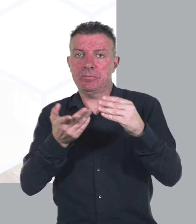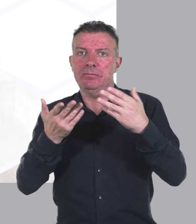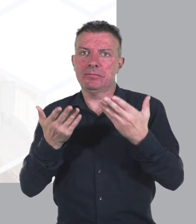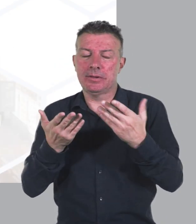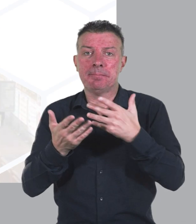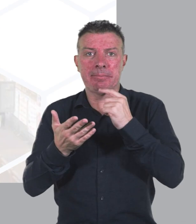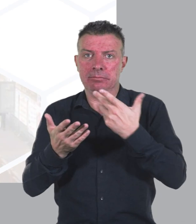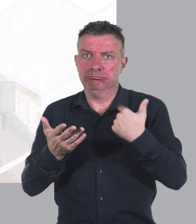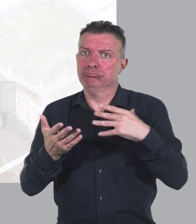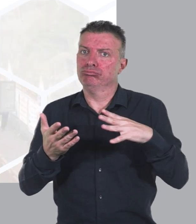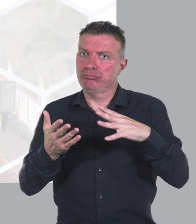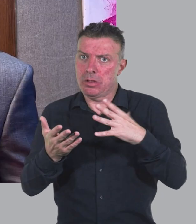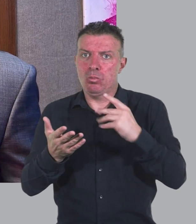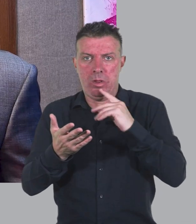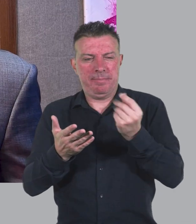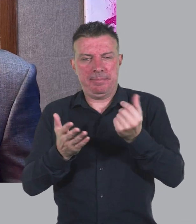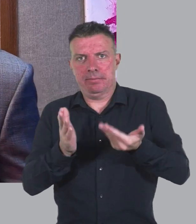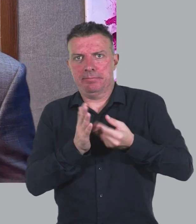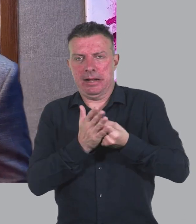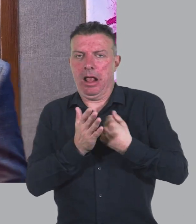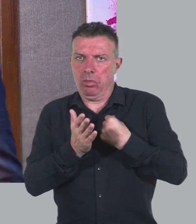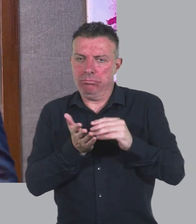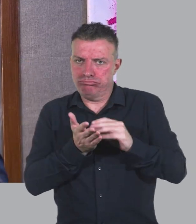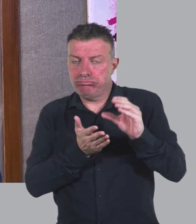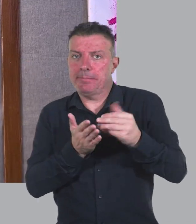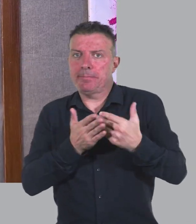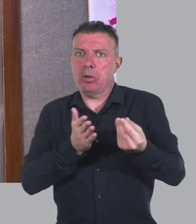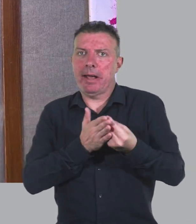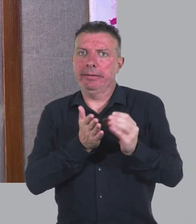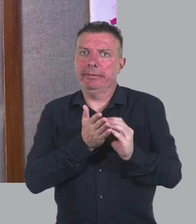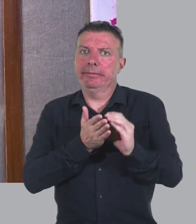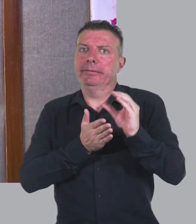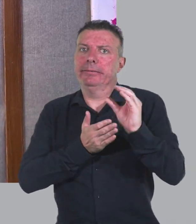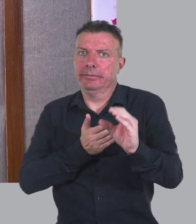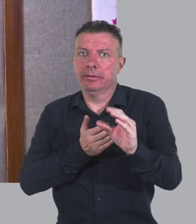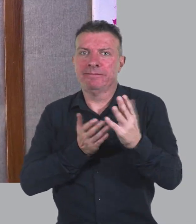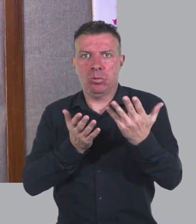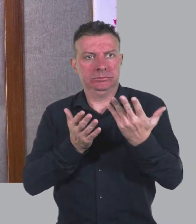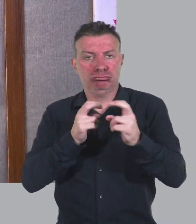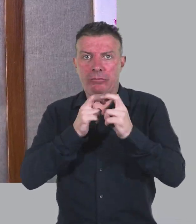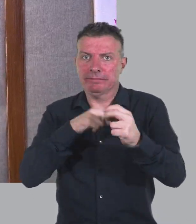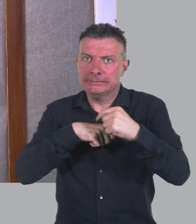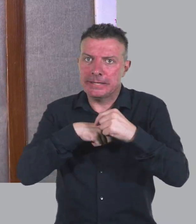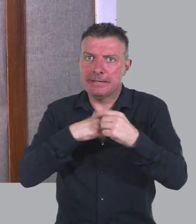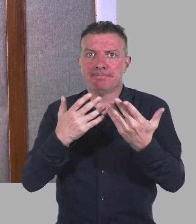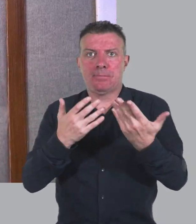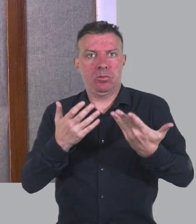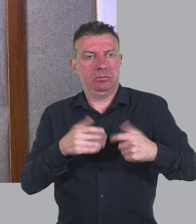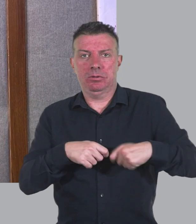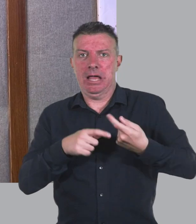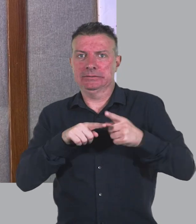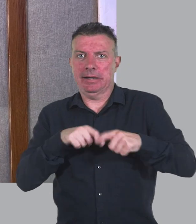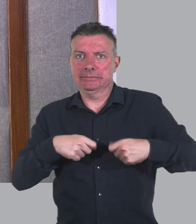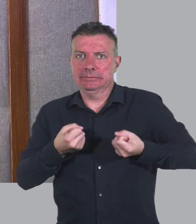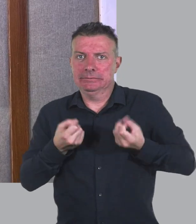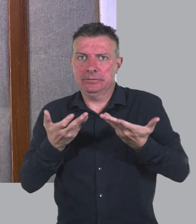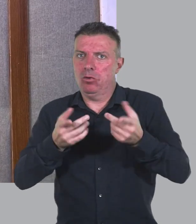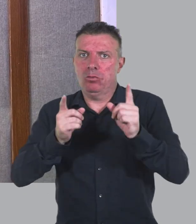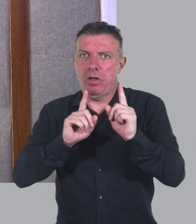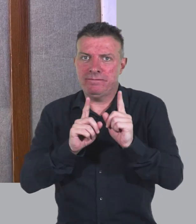People are willing and they are able to bear more costs, both in travel time and out-of-pocket expenses,